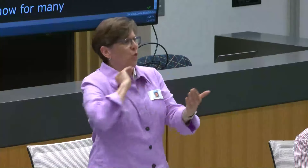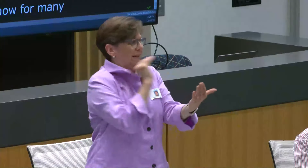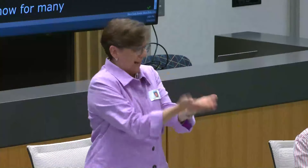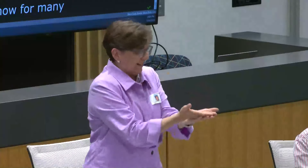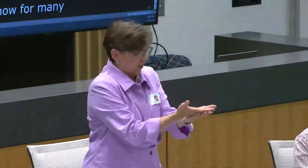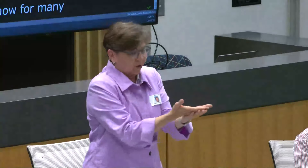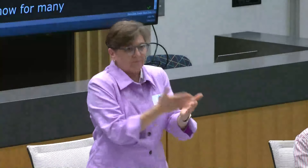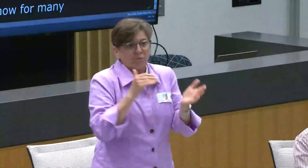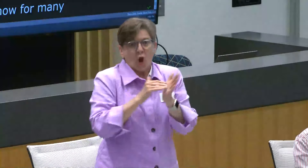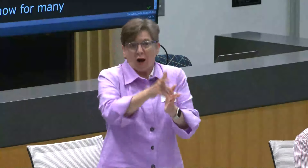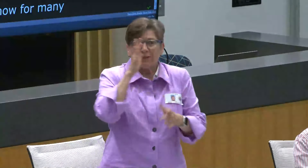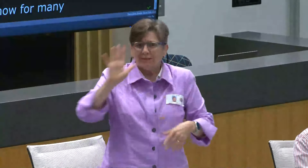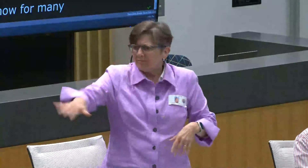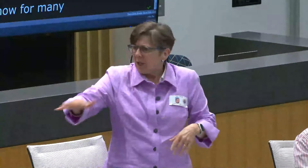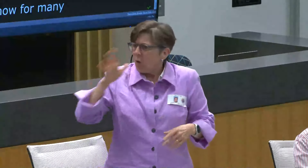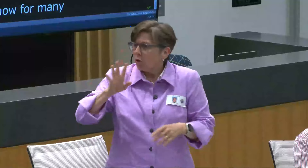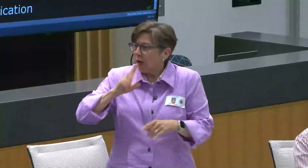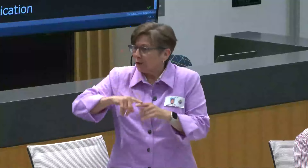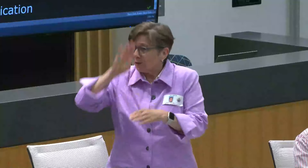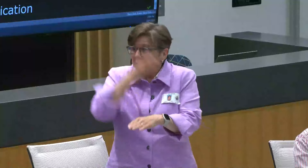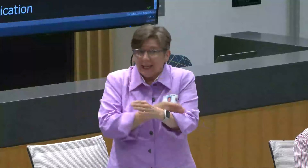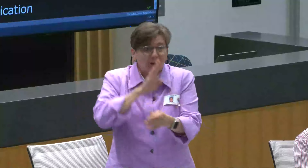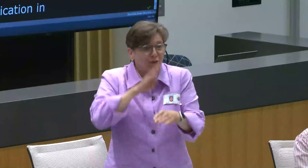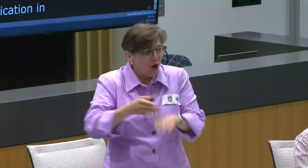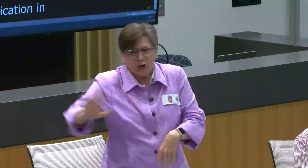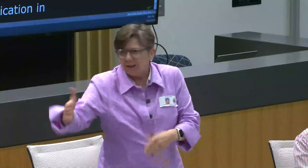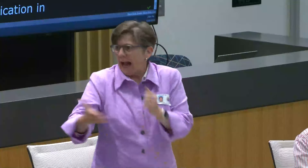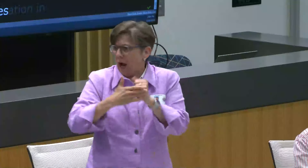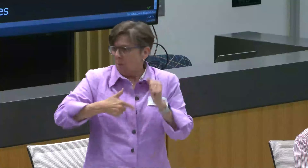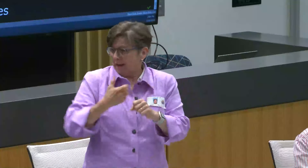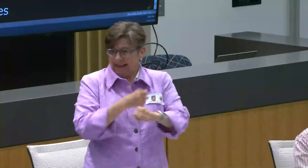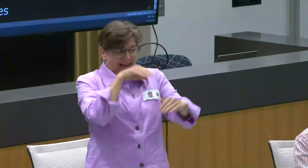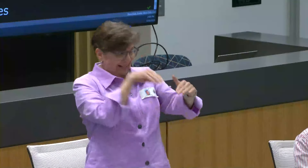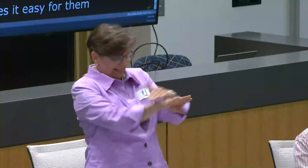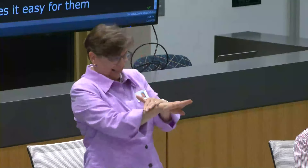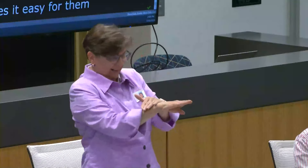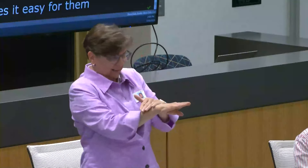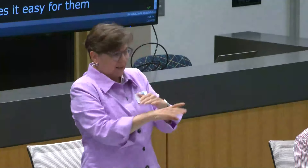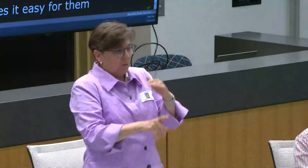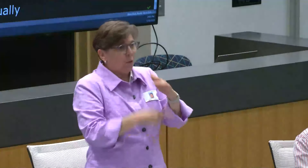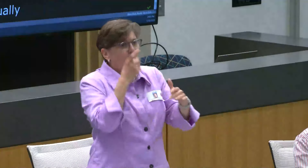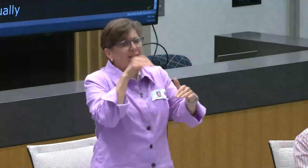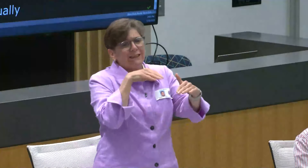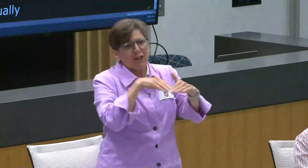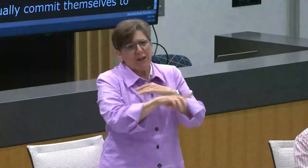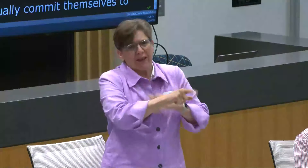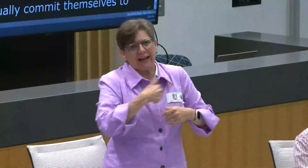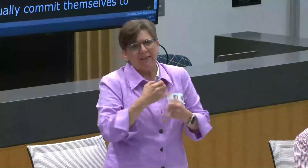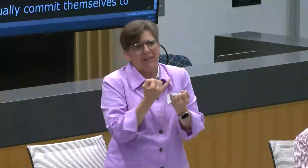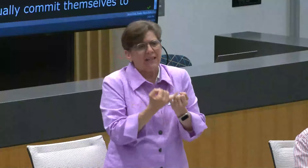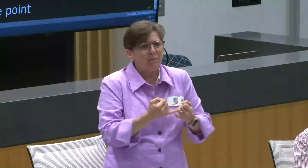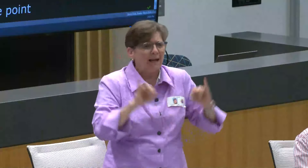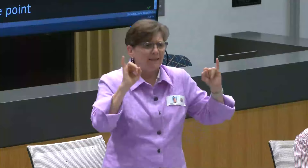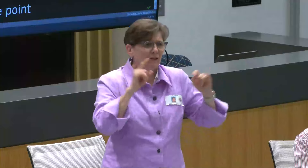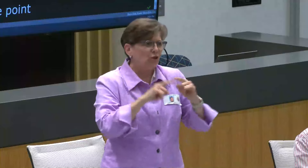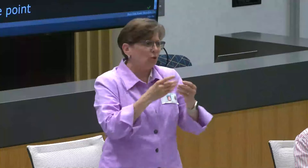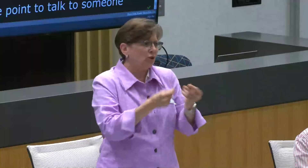MULTIPLE PAGES THAT'S GOING TO MAKE IT VERY OVERWHELMING AND DIFFICULT NOW FOR MANY SENIOR CITIZENS AS WELL